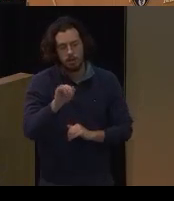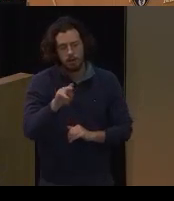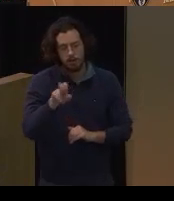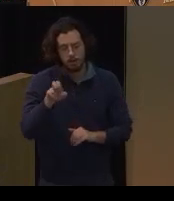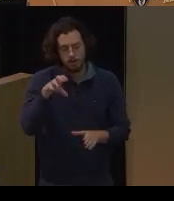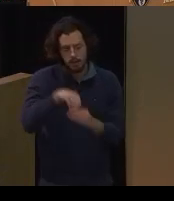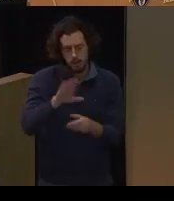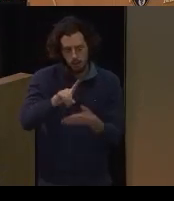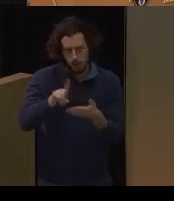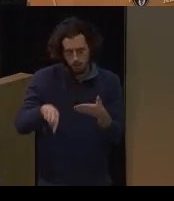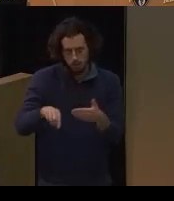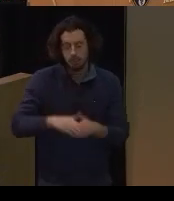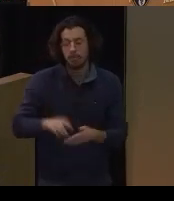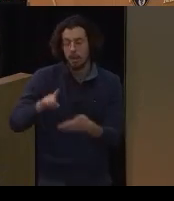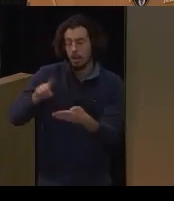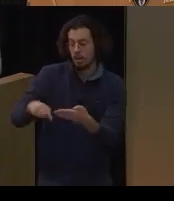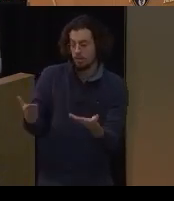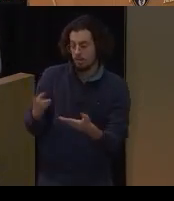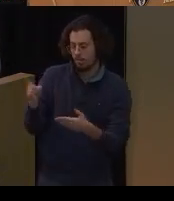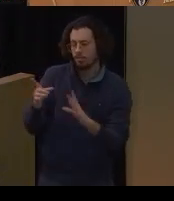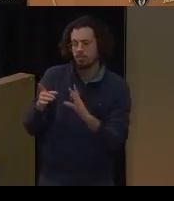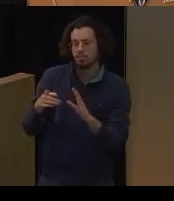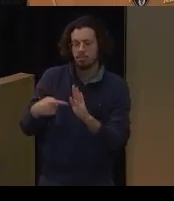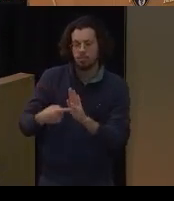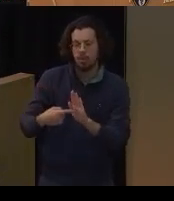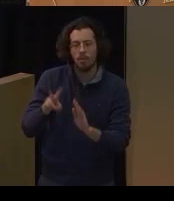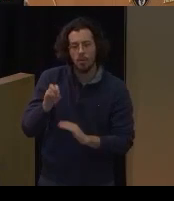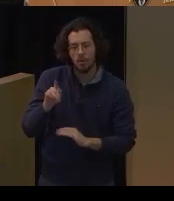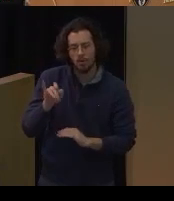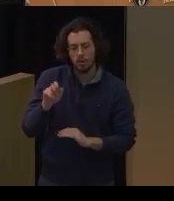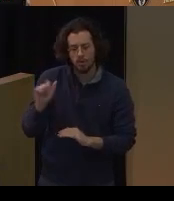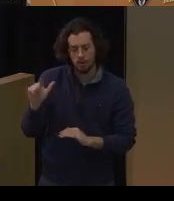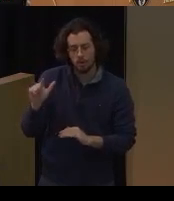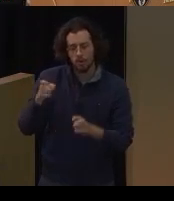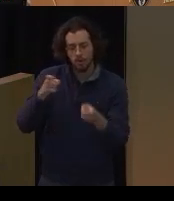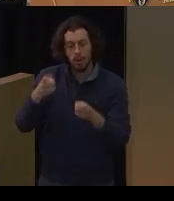outcome and here our outcome was volitional control on the transfer task specifically